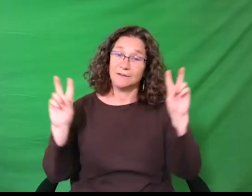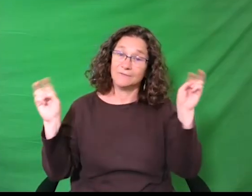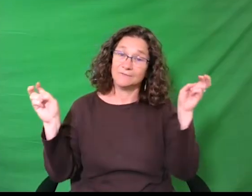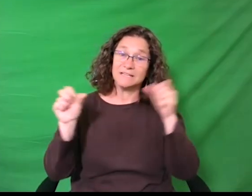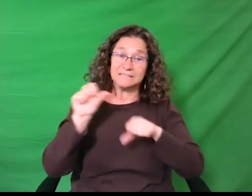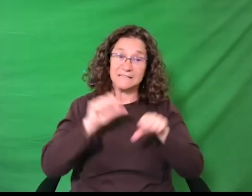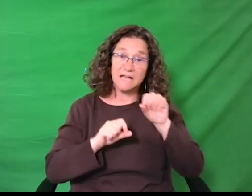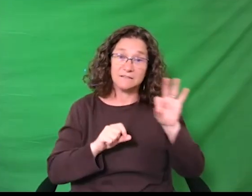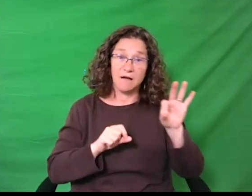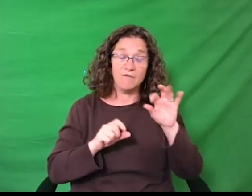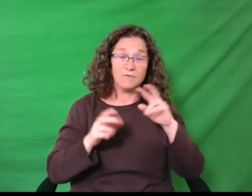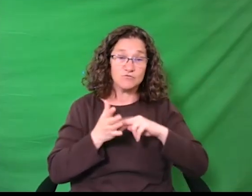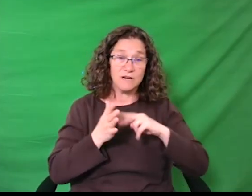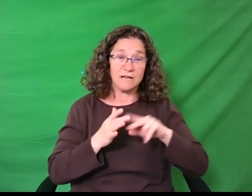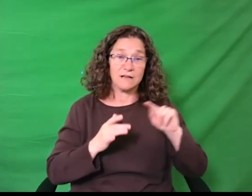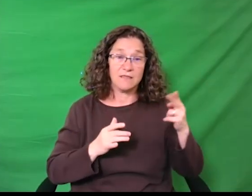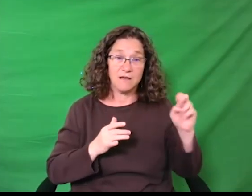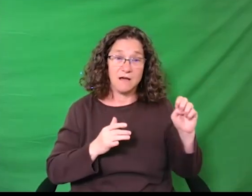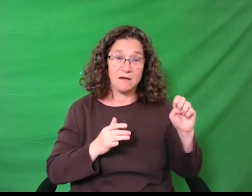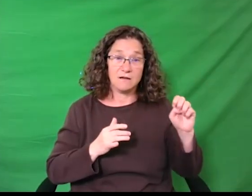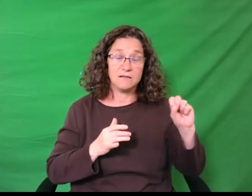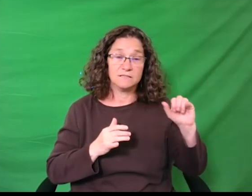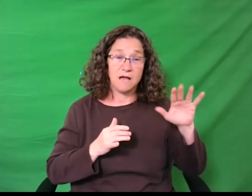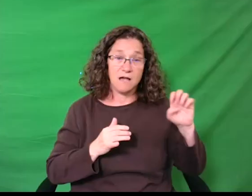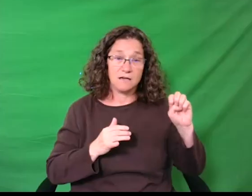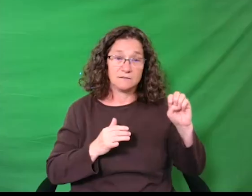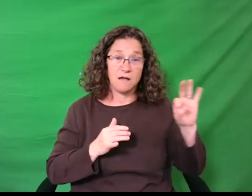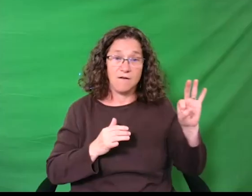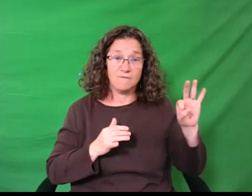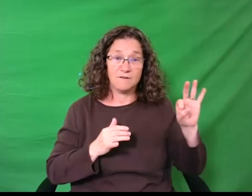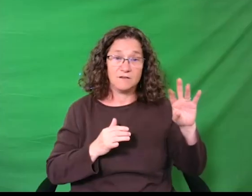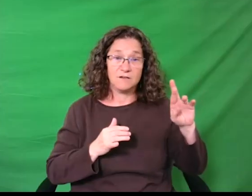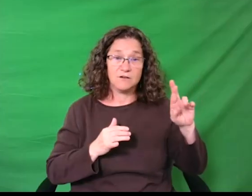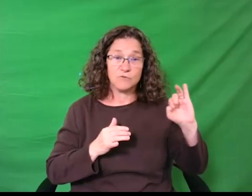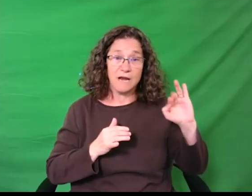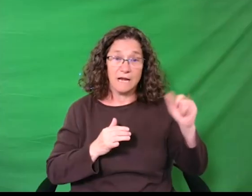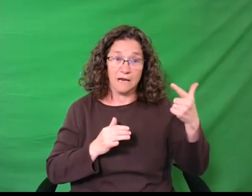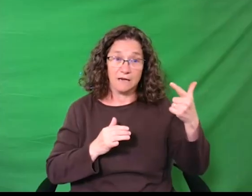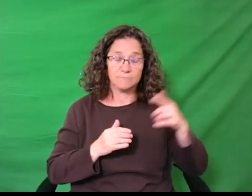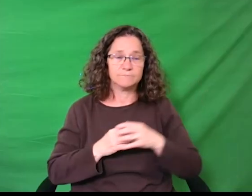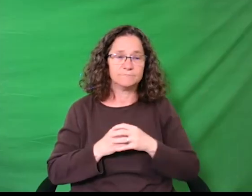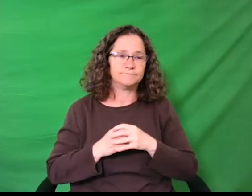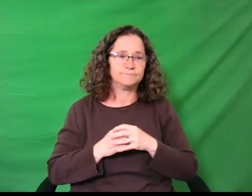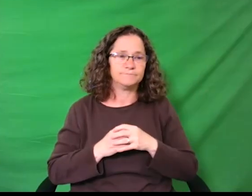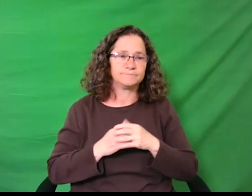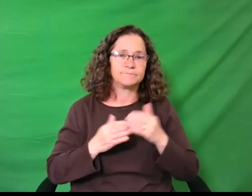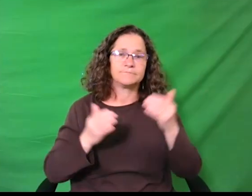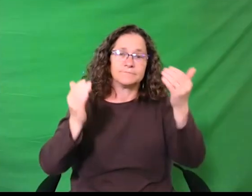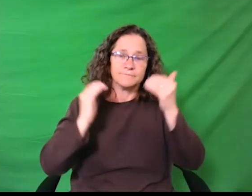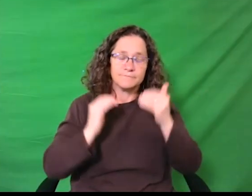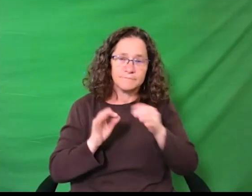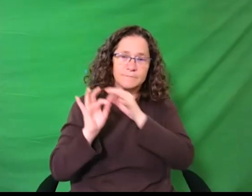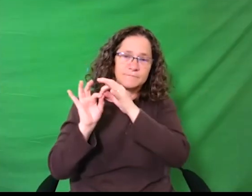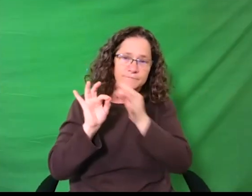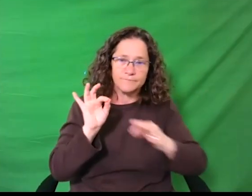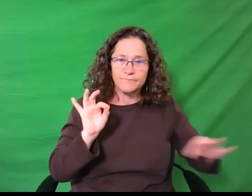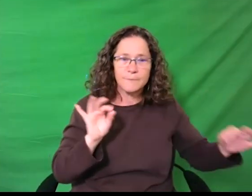The science of reading. And connected language.